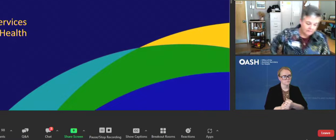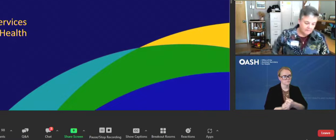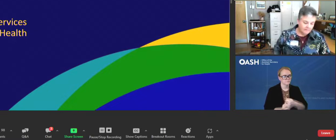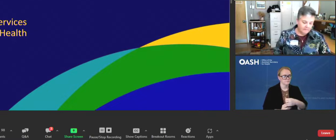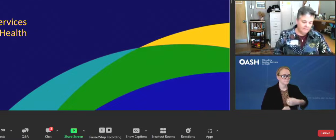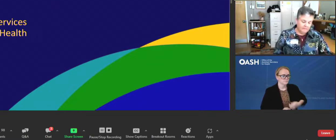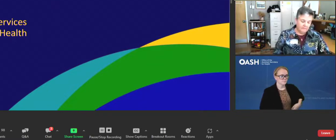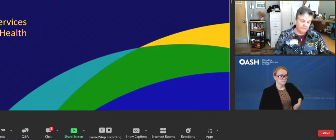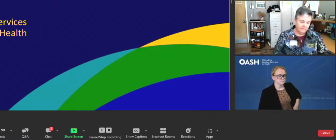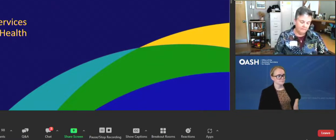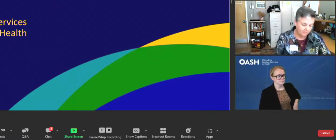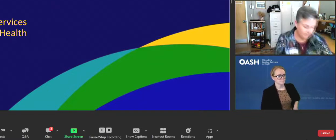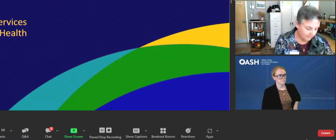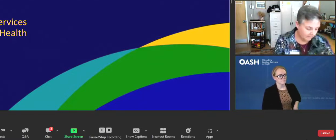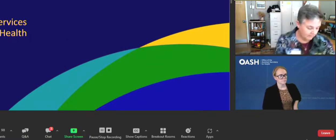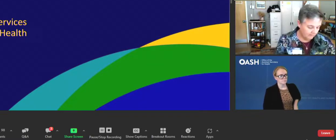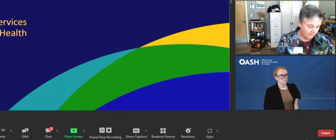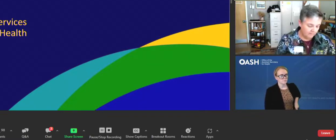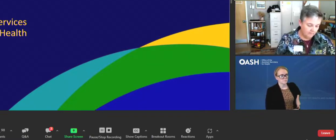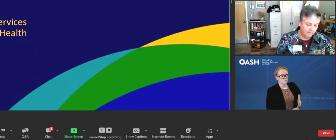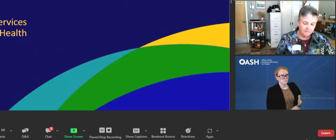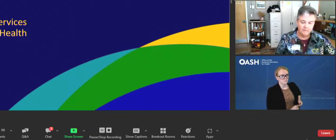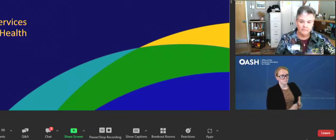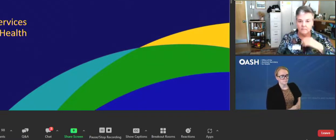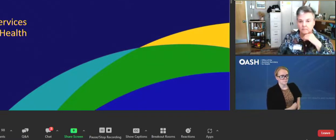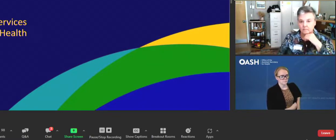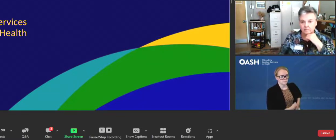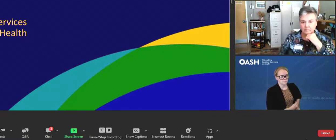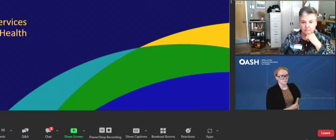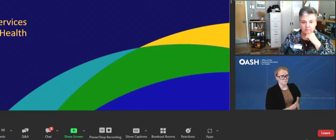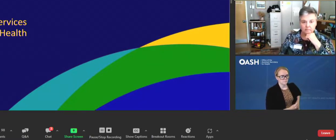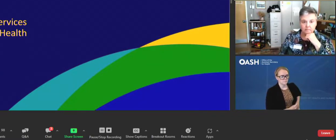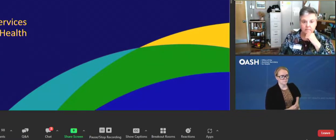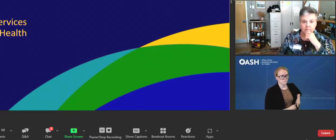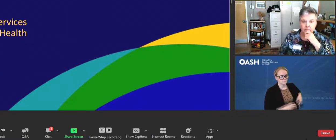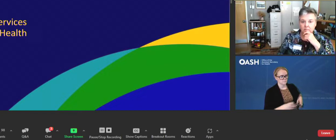This theme brings awareness to the many contributing factors that impact